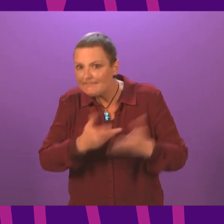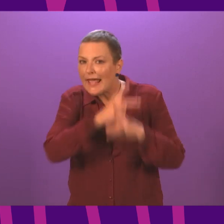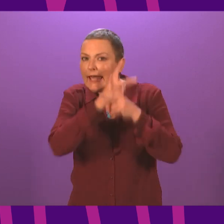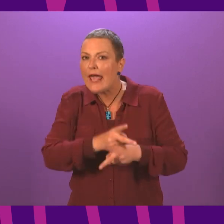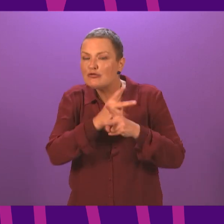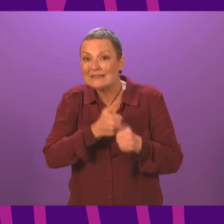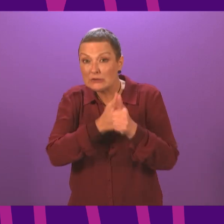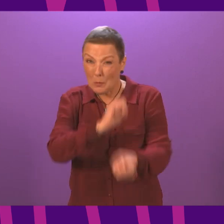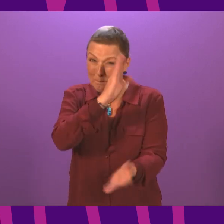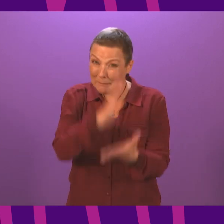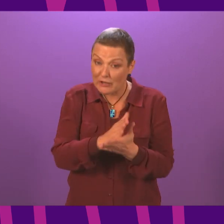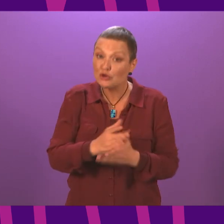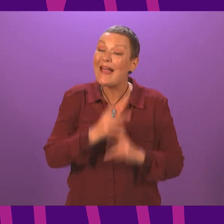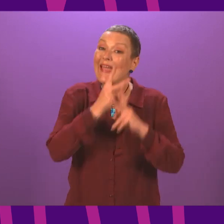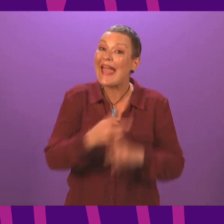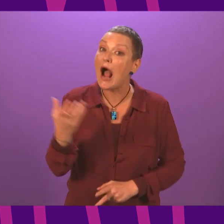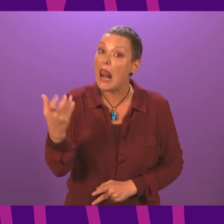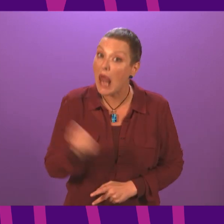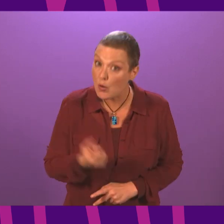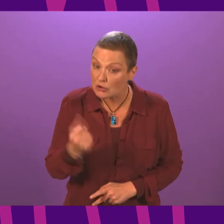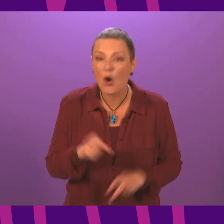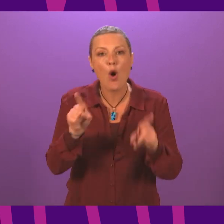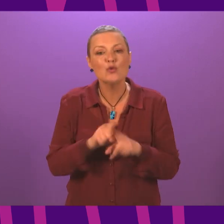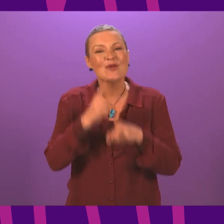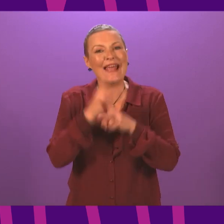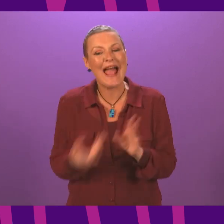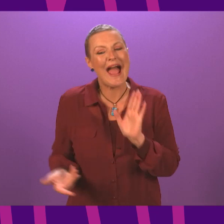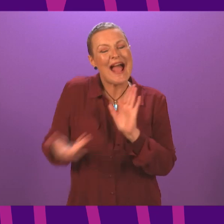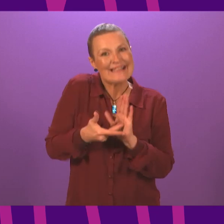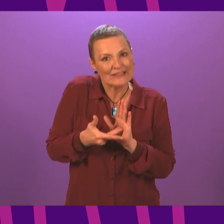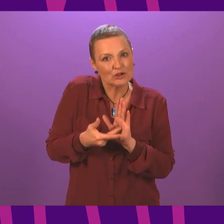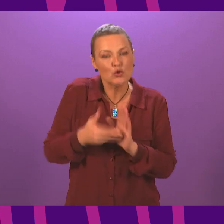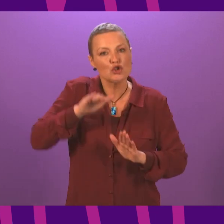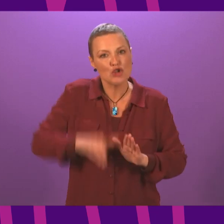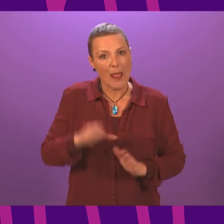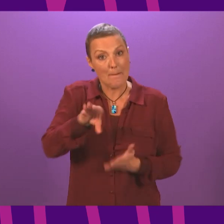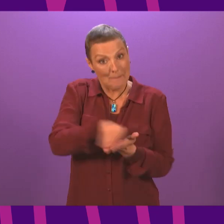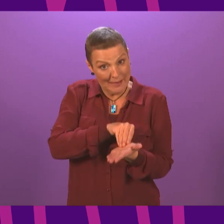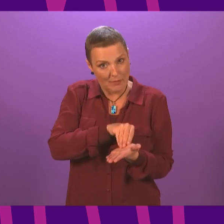to ensure that both carers allowance and the new carers additional child payment will meet the needs of Scottish carers.